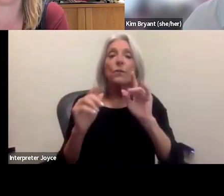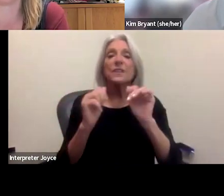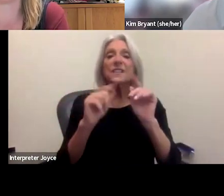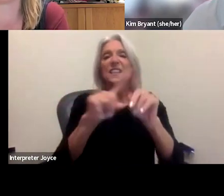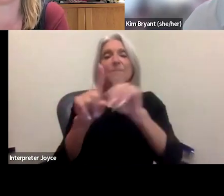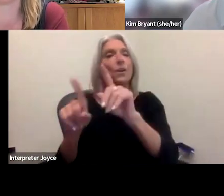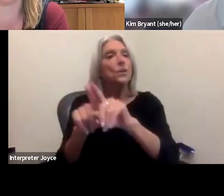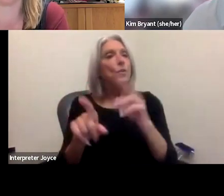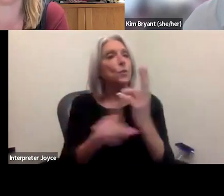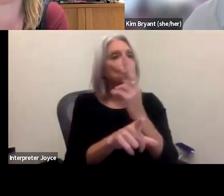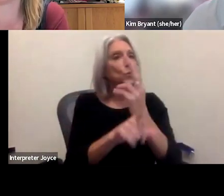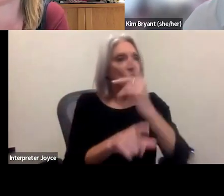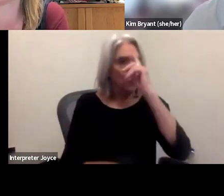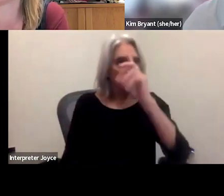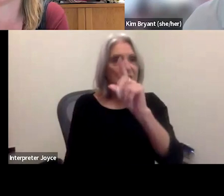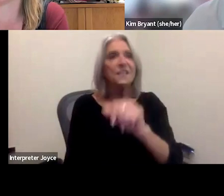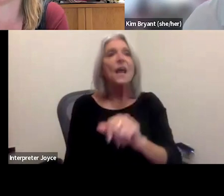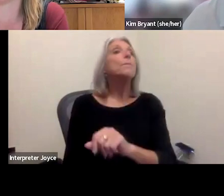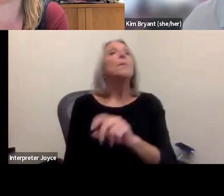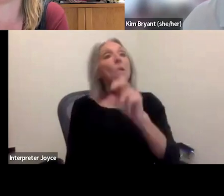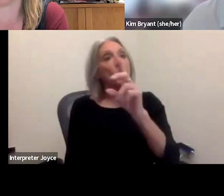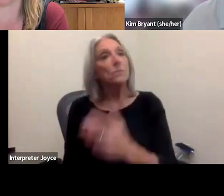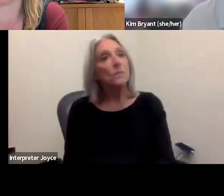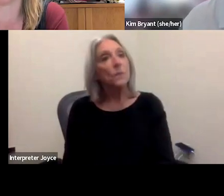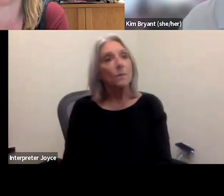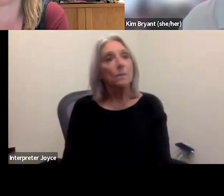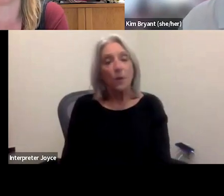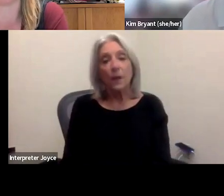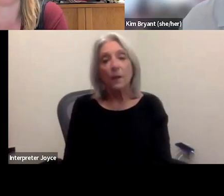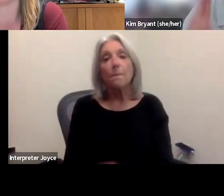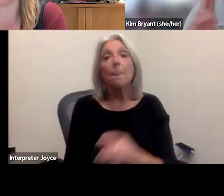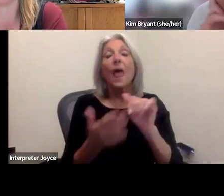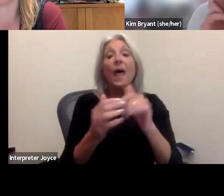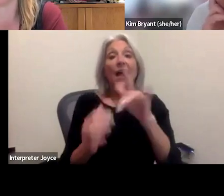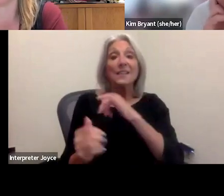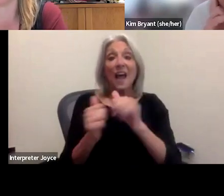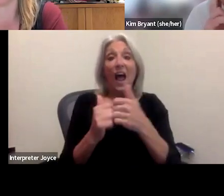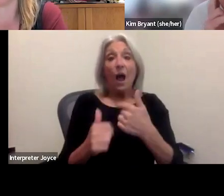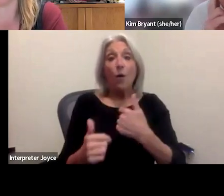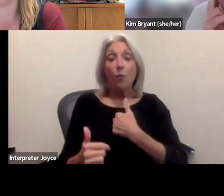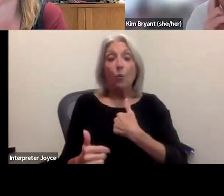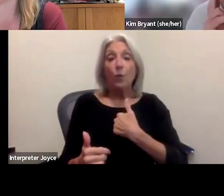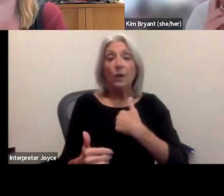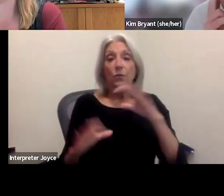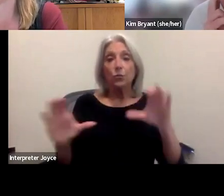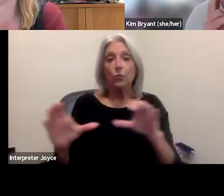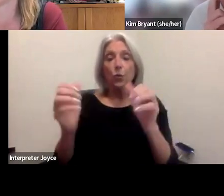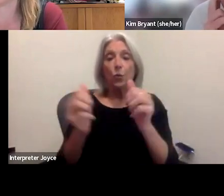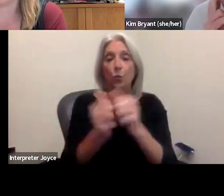I think it's rare to get that kind of richness, especially in the way we usually proceed with disability research. It makes me really excited.